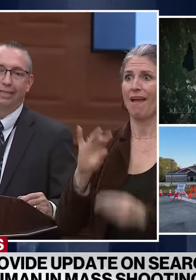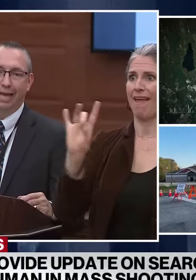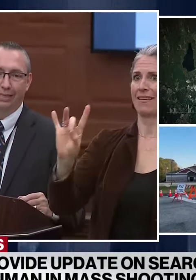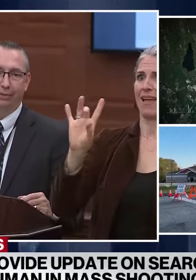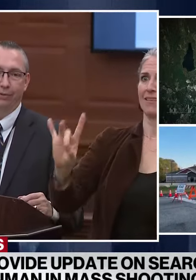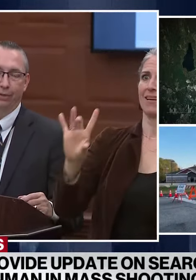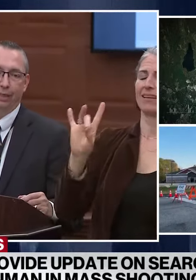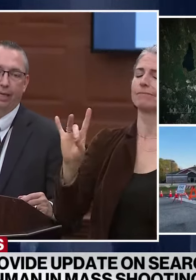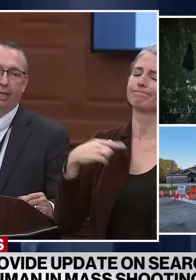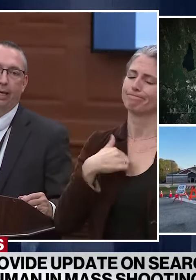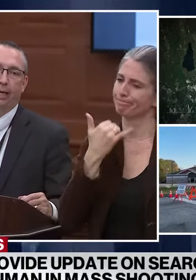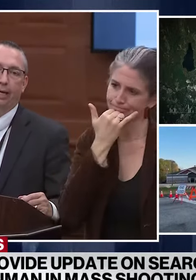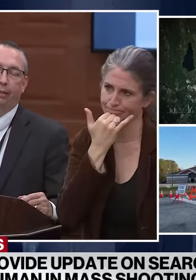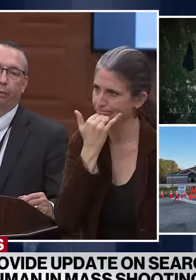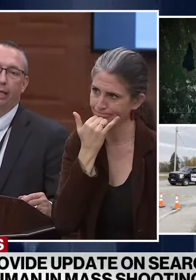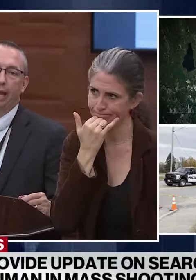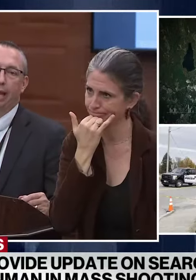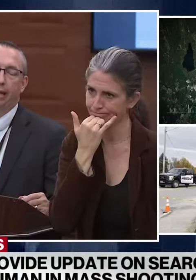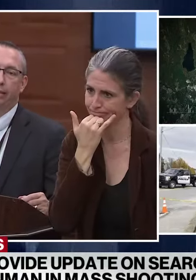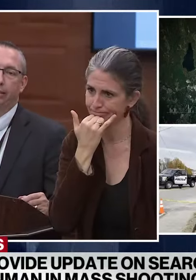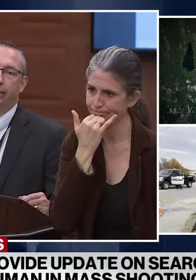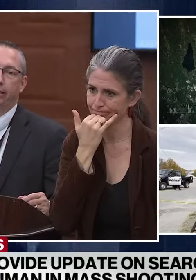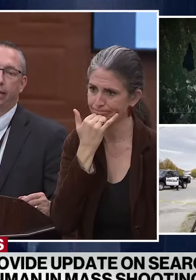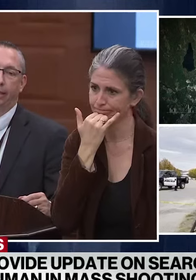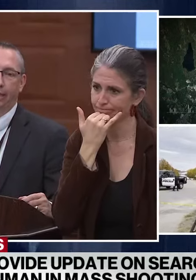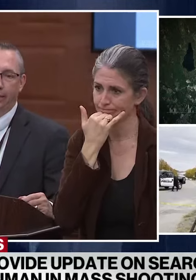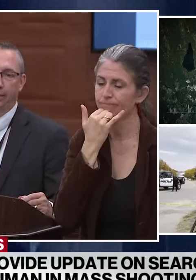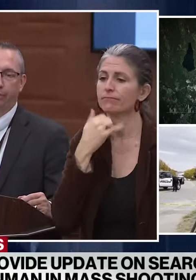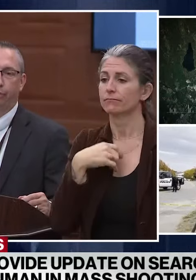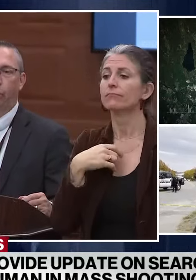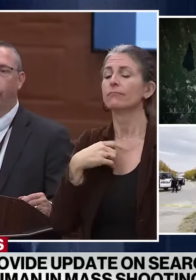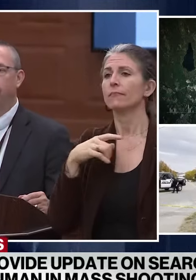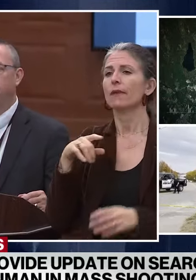WITH THE NUMBER EIGHT. AND I WILL TELL YOU THAT'S A MISCOMMUNICATION.